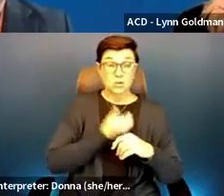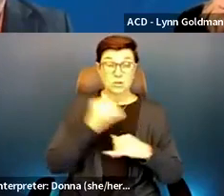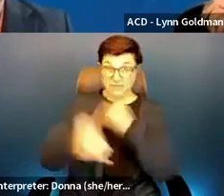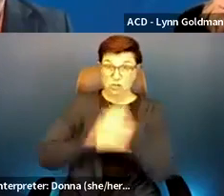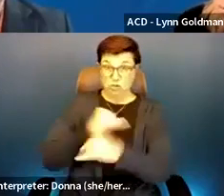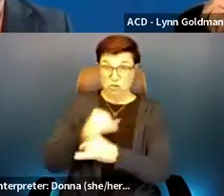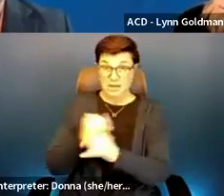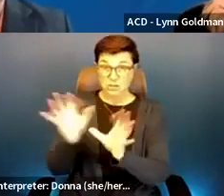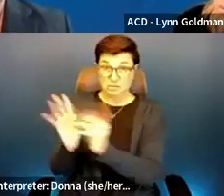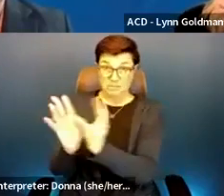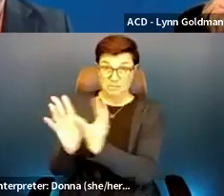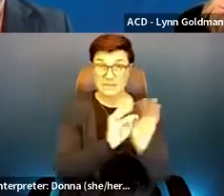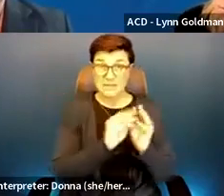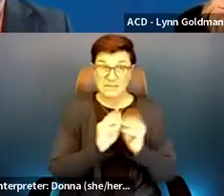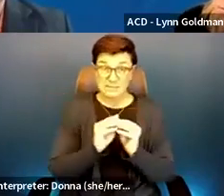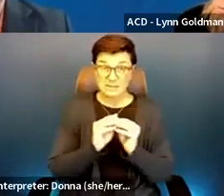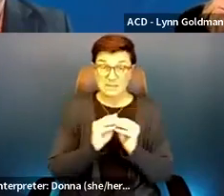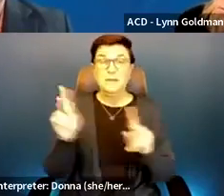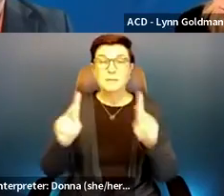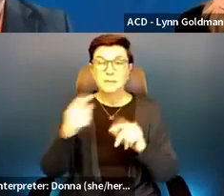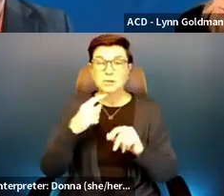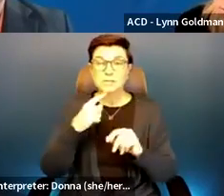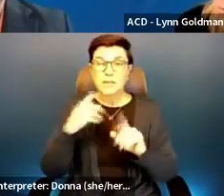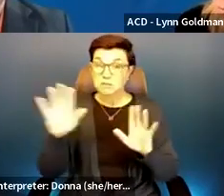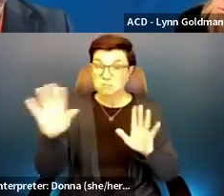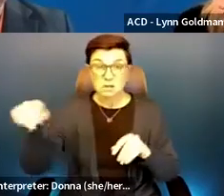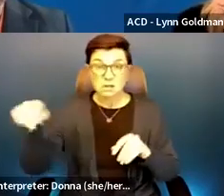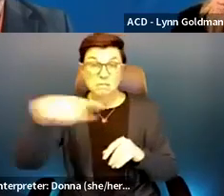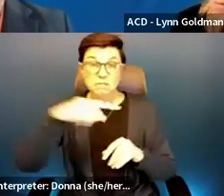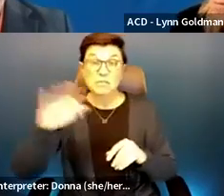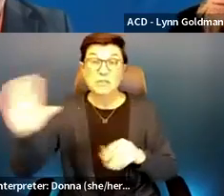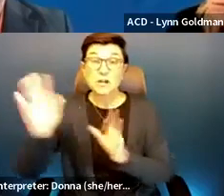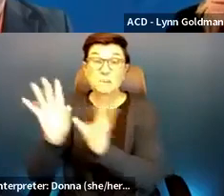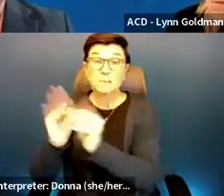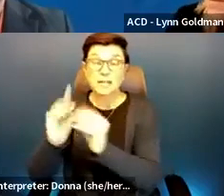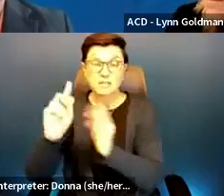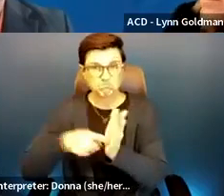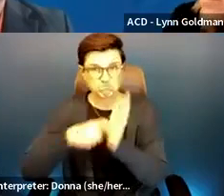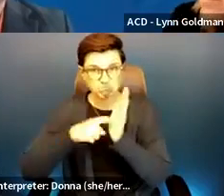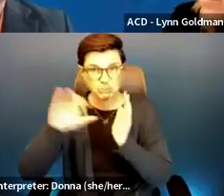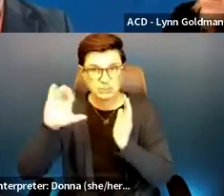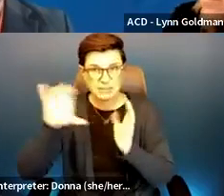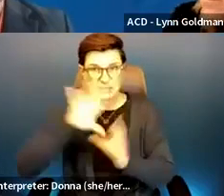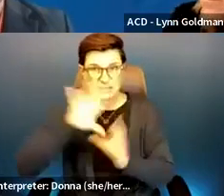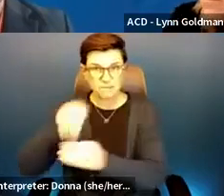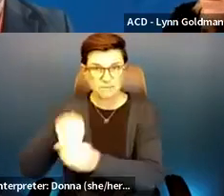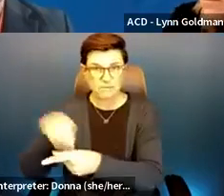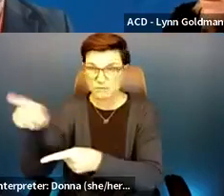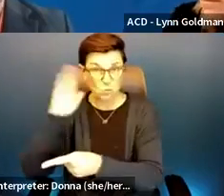that meetings do not start without CDC at the table. You know, I think when you look at some of the responses